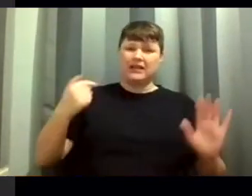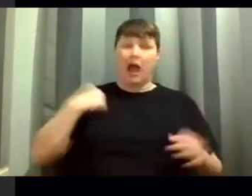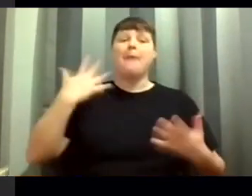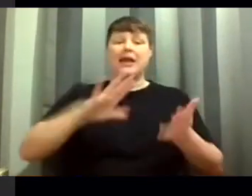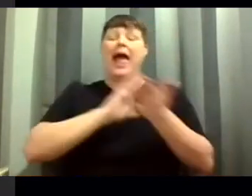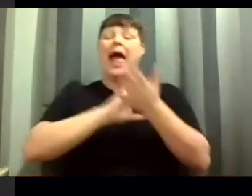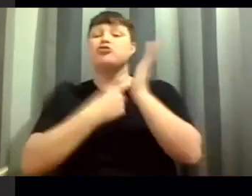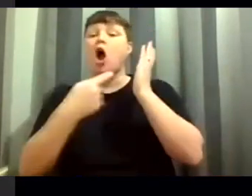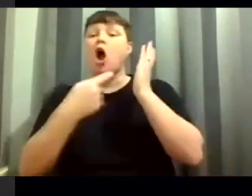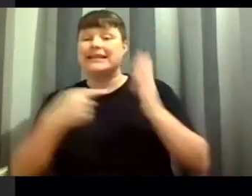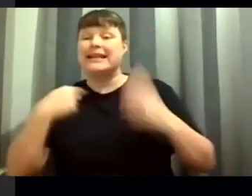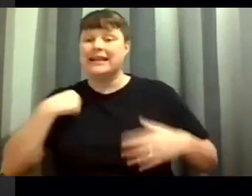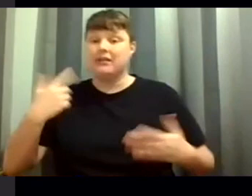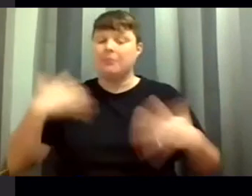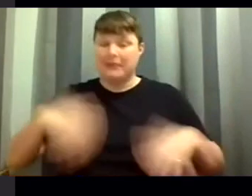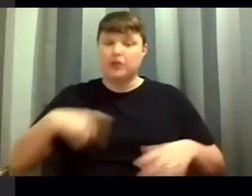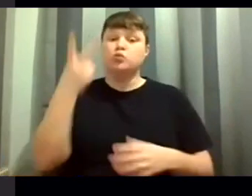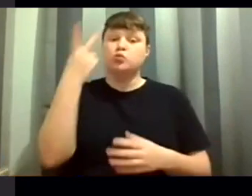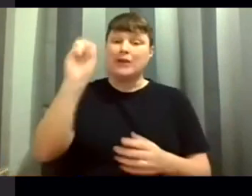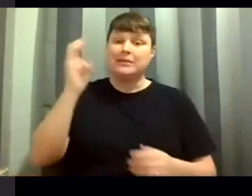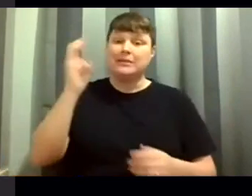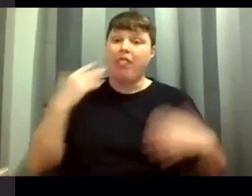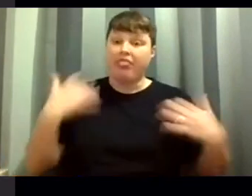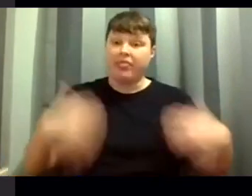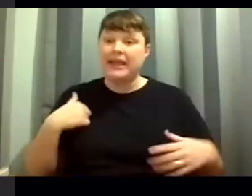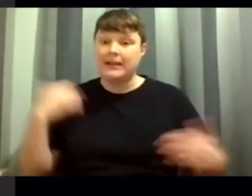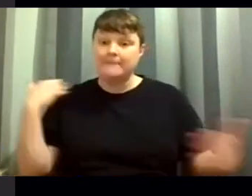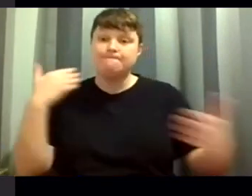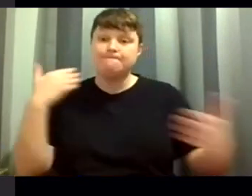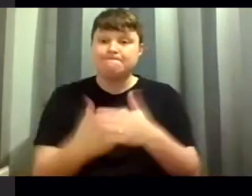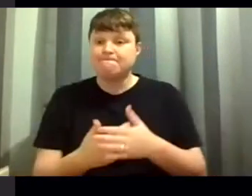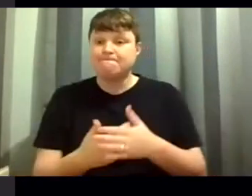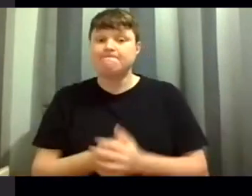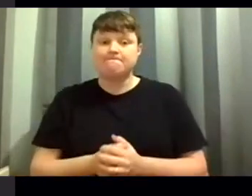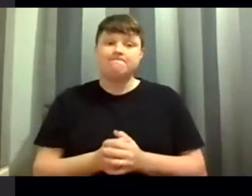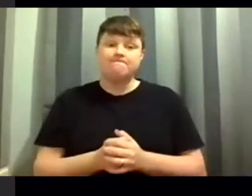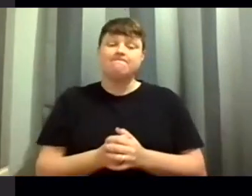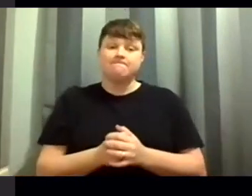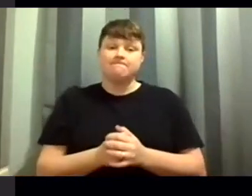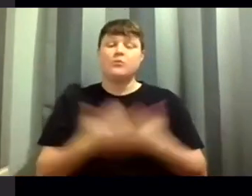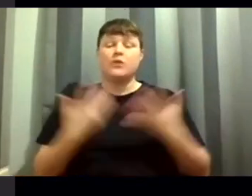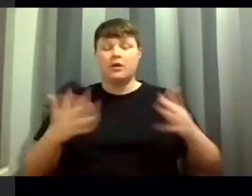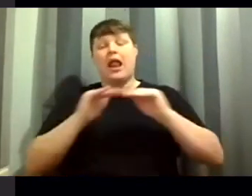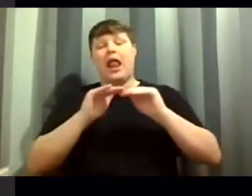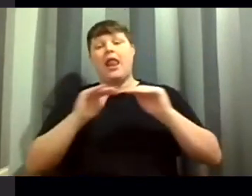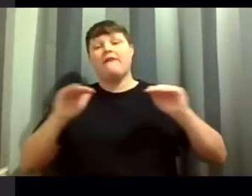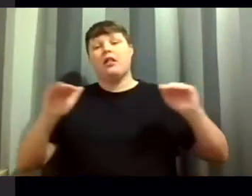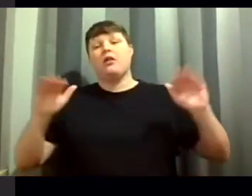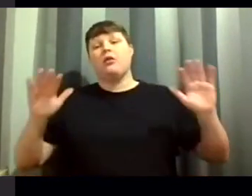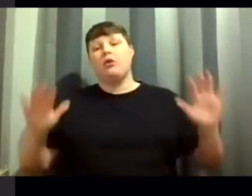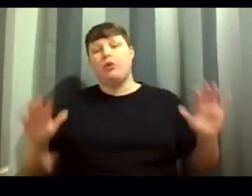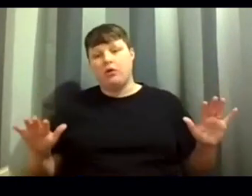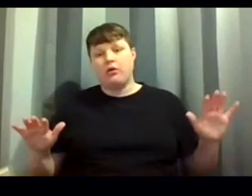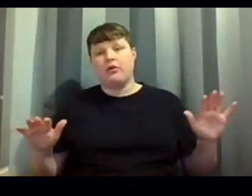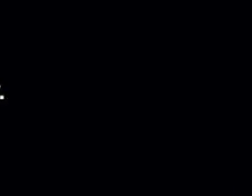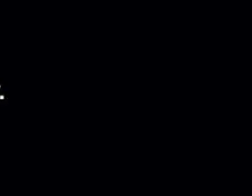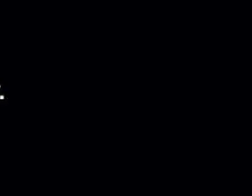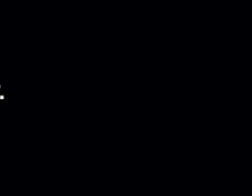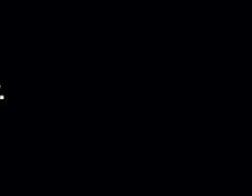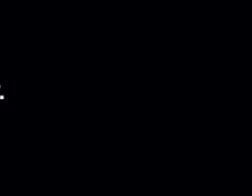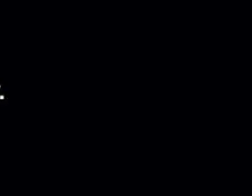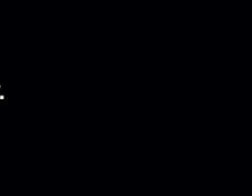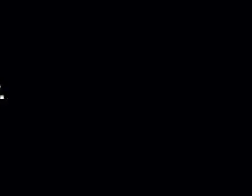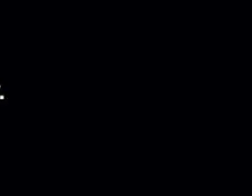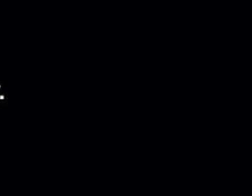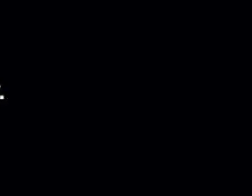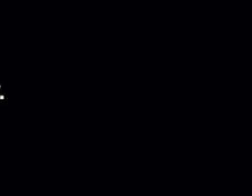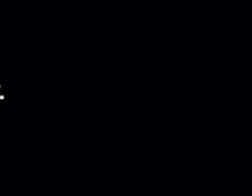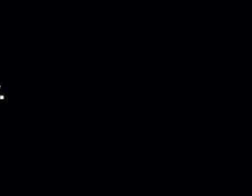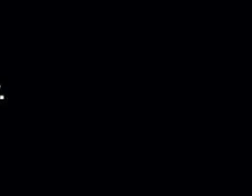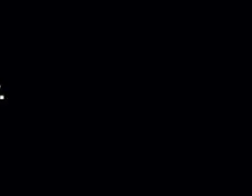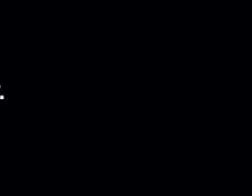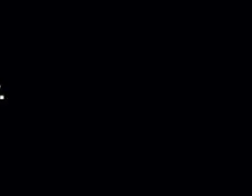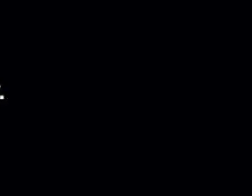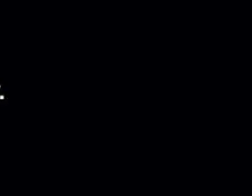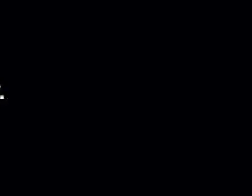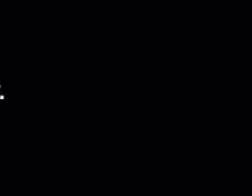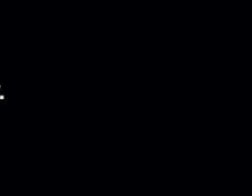I've moved through that emotional stuff and it's much more level now